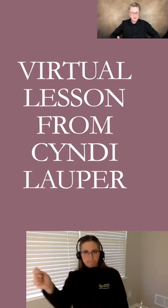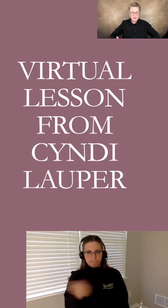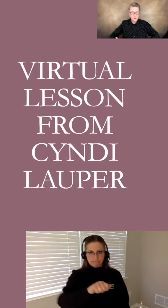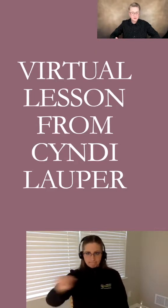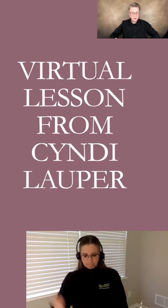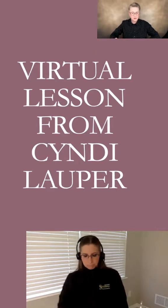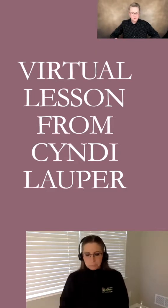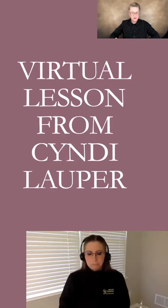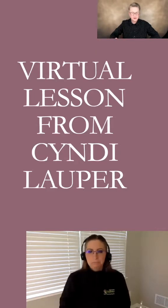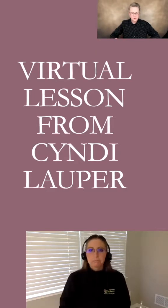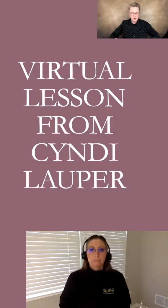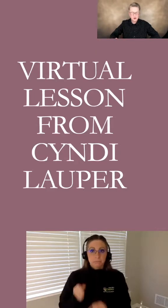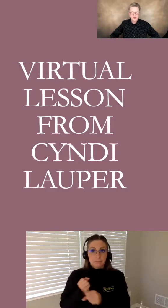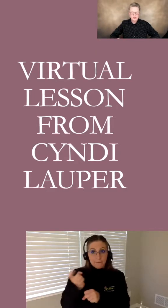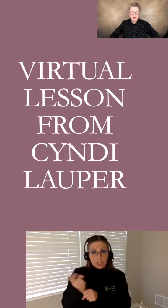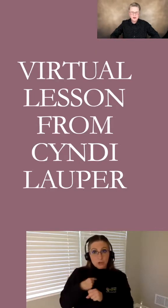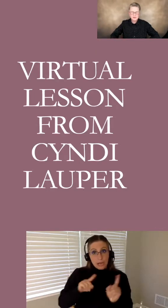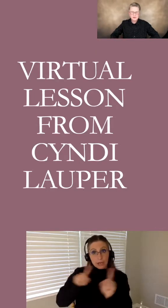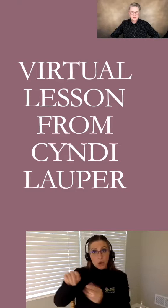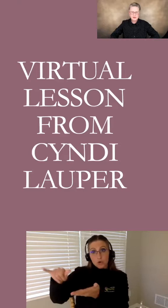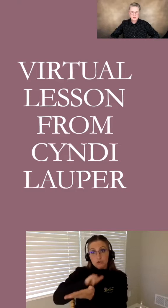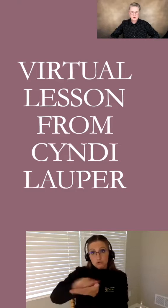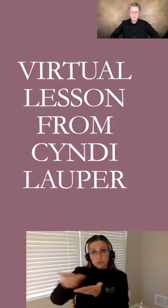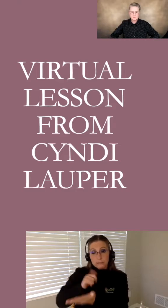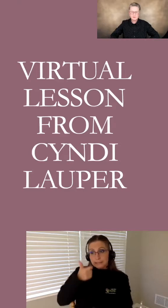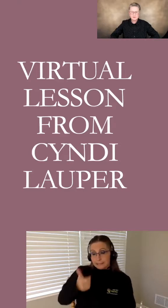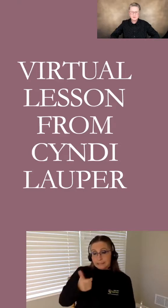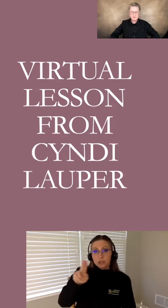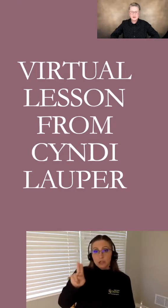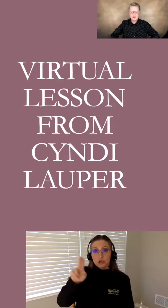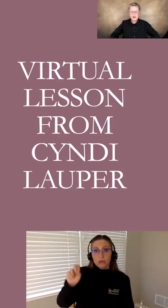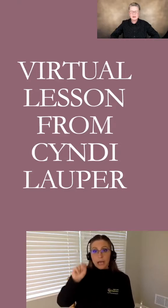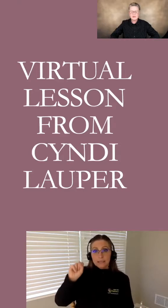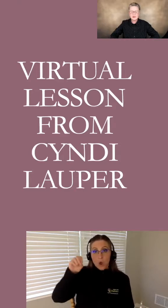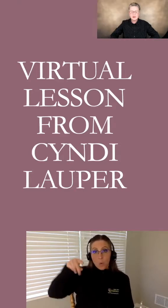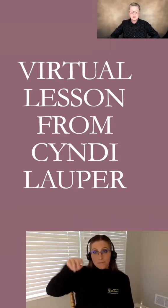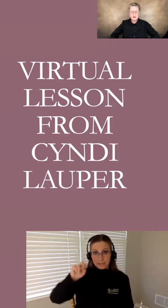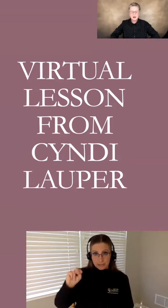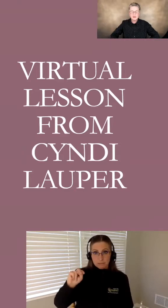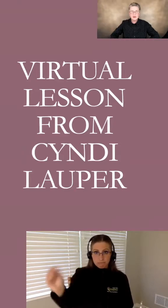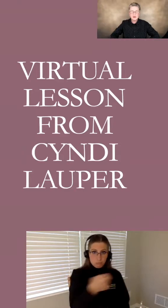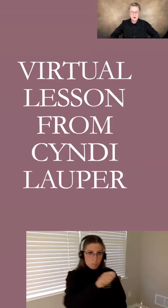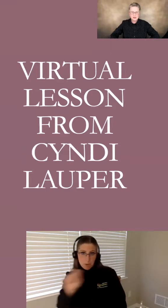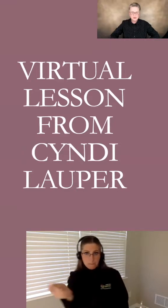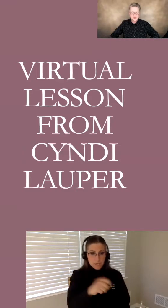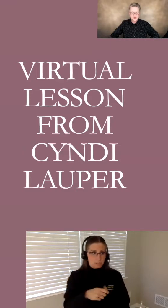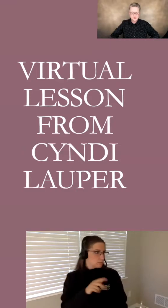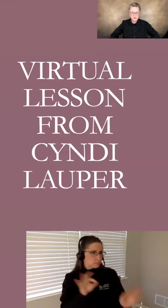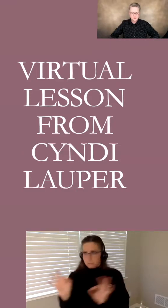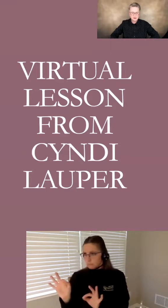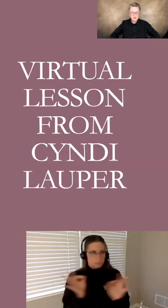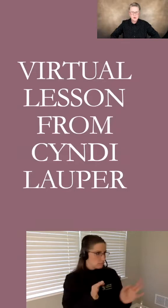U.S. Open which is in New York every September, and I love watching Serena Williams, well the